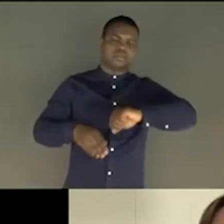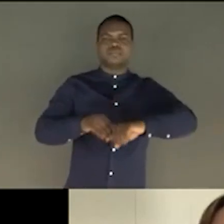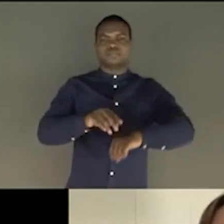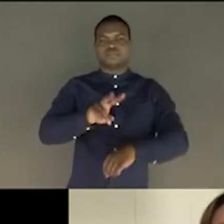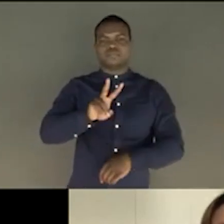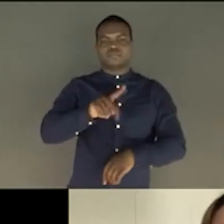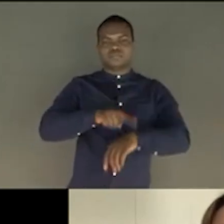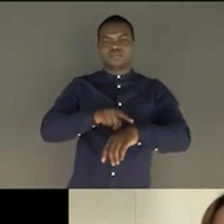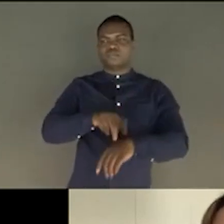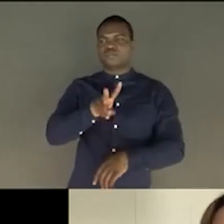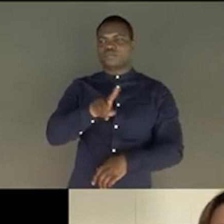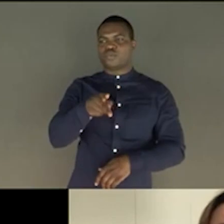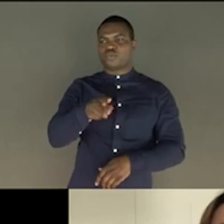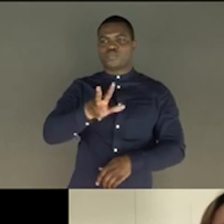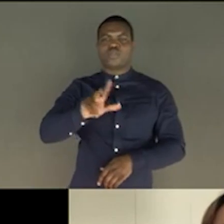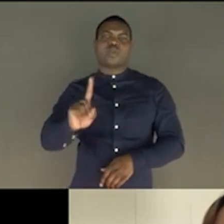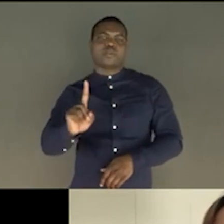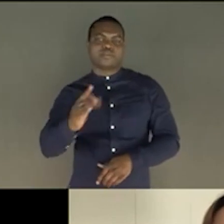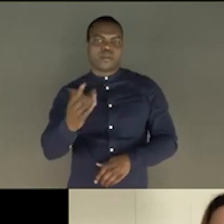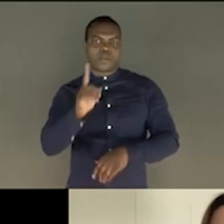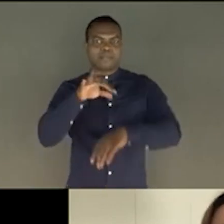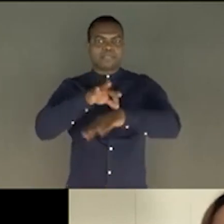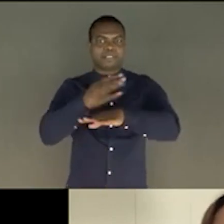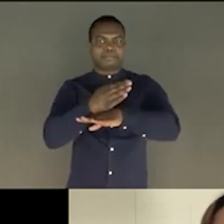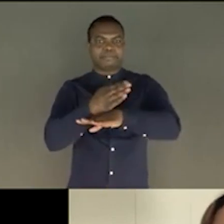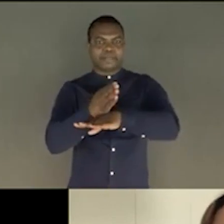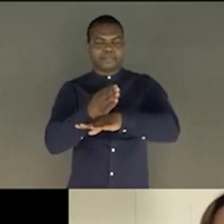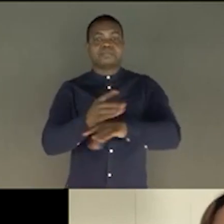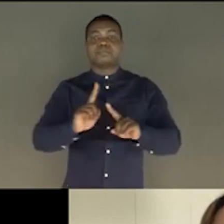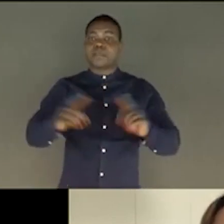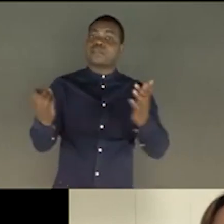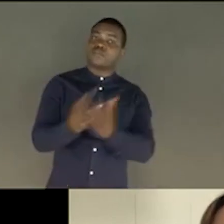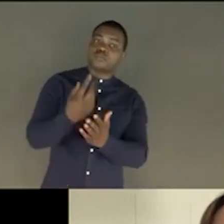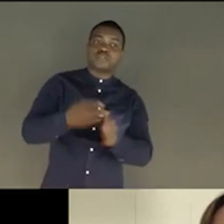update, to my colleagues, to the really good accessibility service